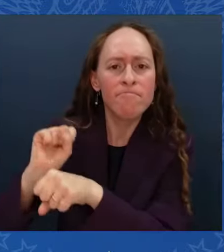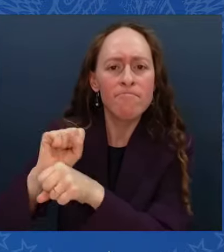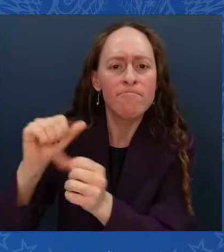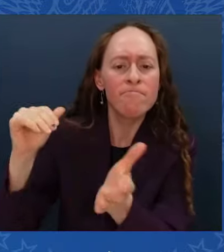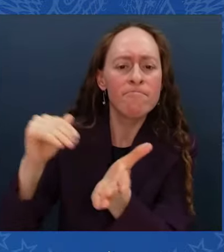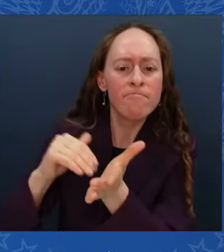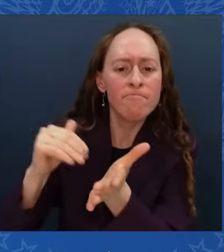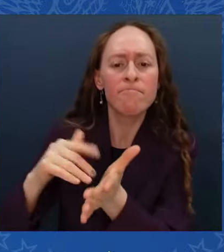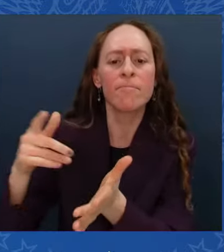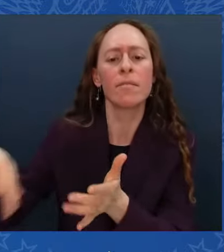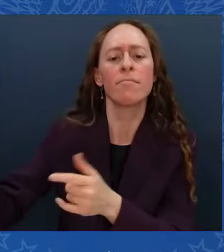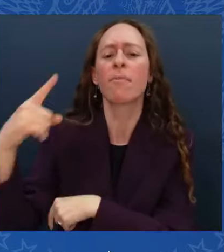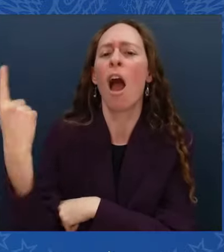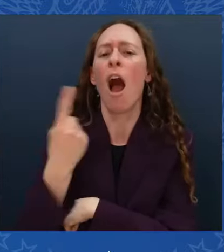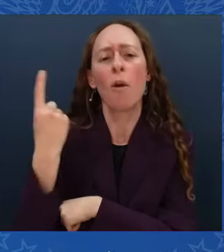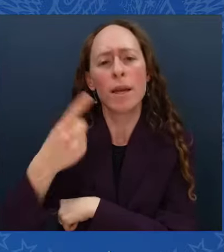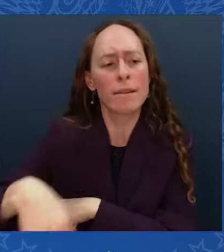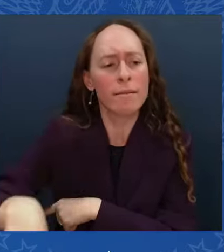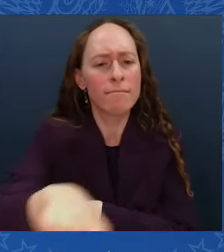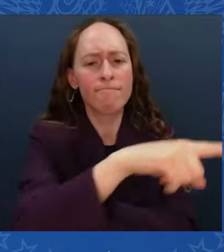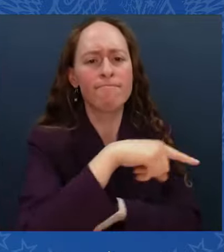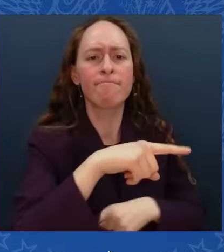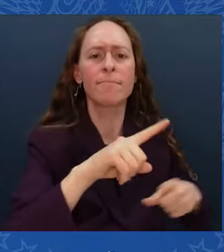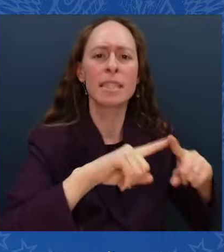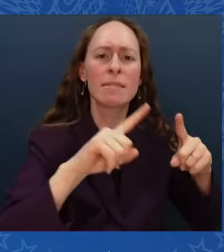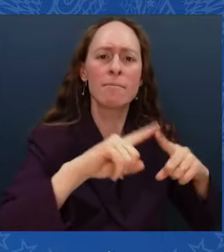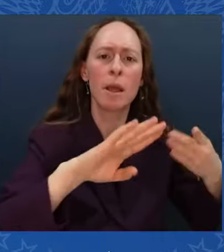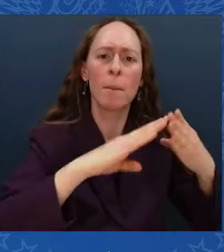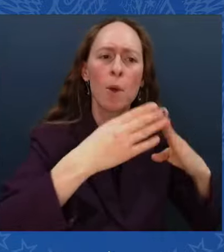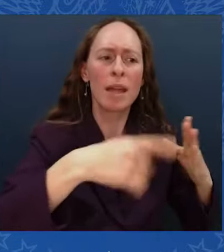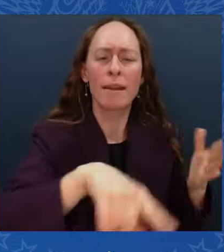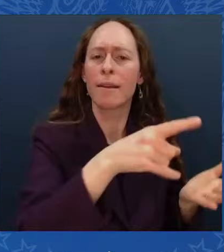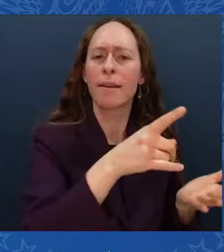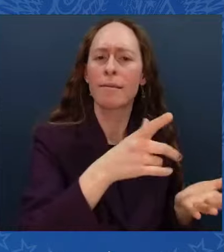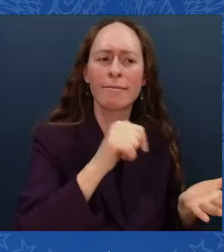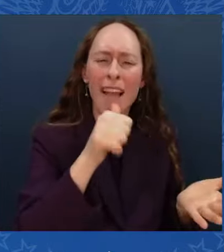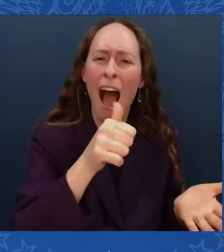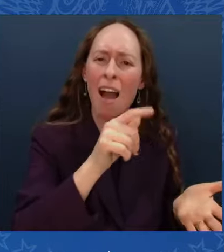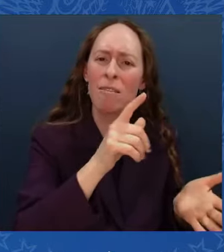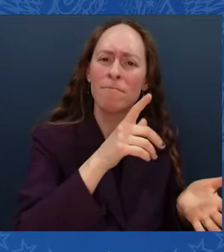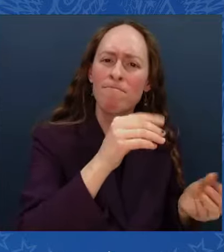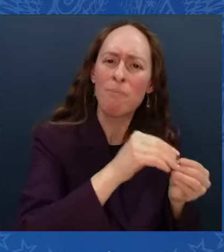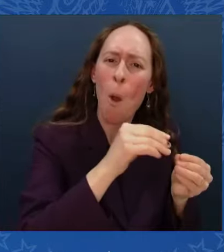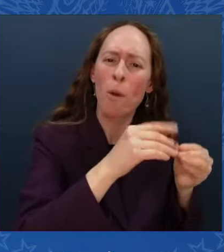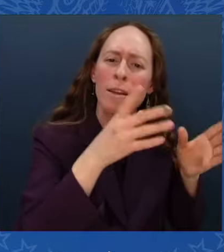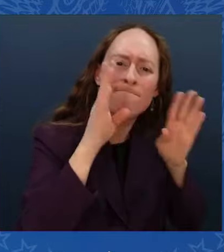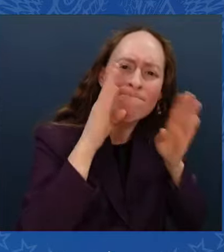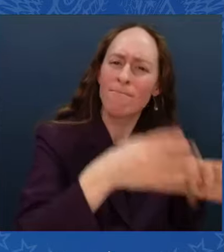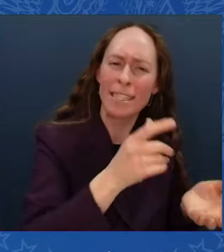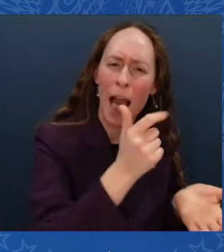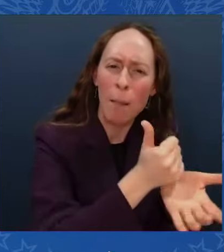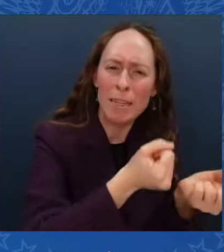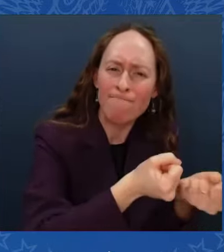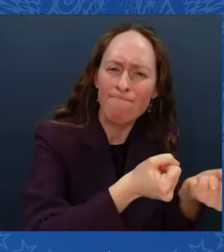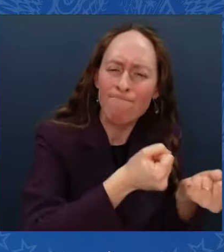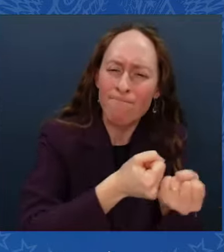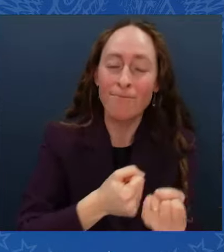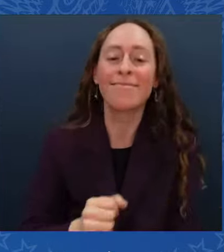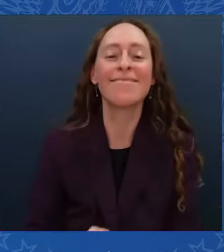She has made meaningful contributions to our region, working as an adjunct professor for the Los Angeles Community College District,